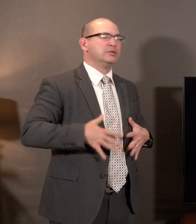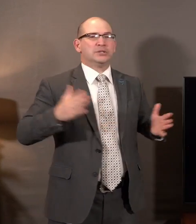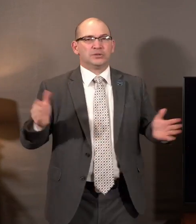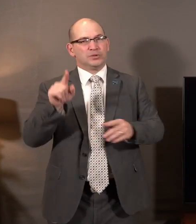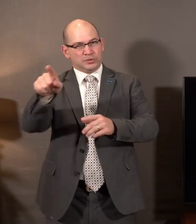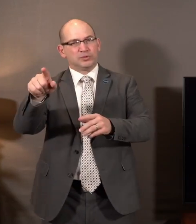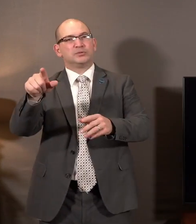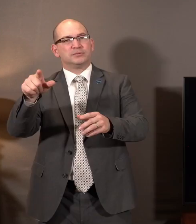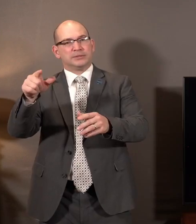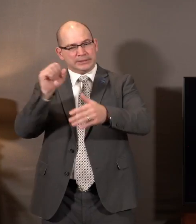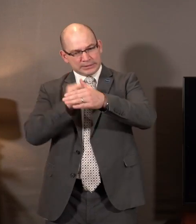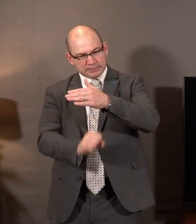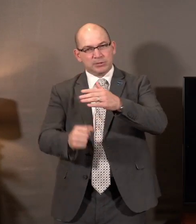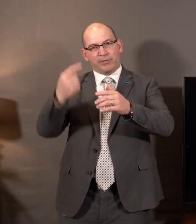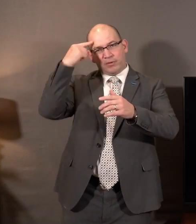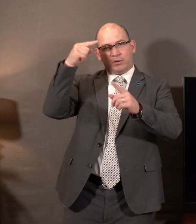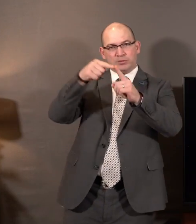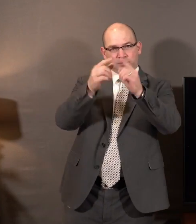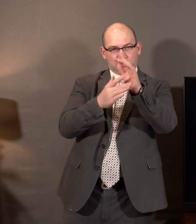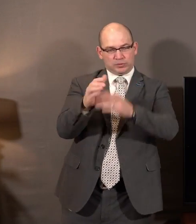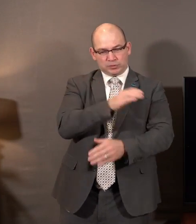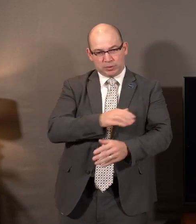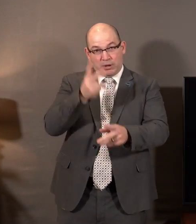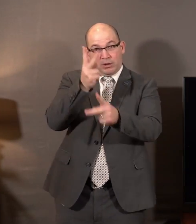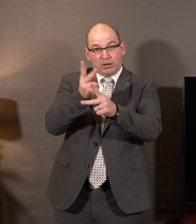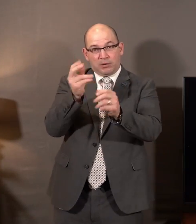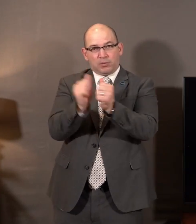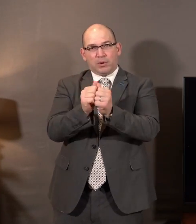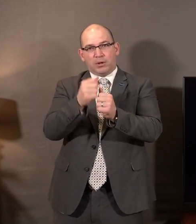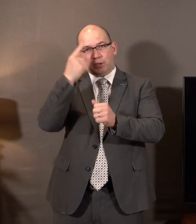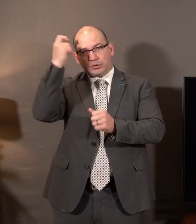submit your thoughts to Christ be cautious about dreaming outside of